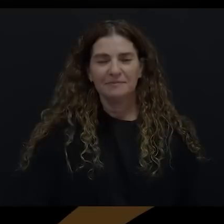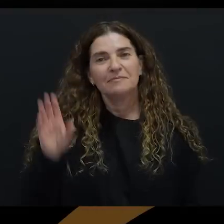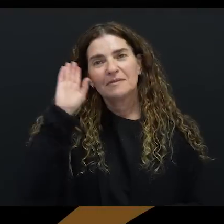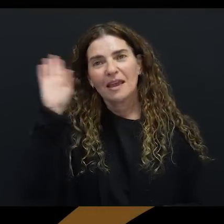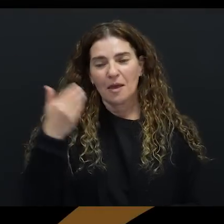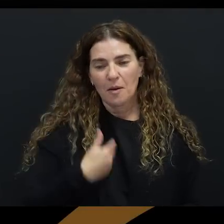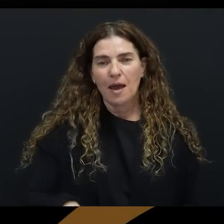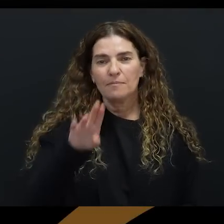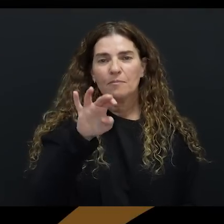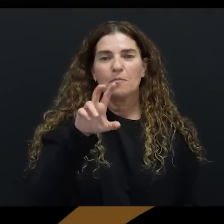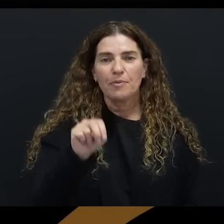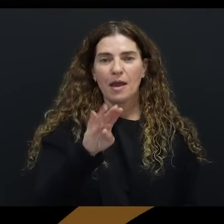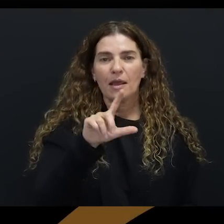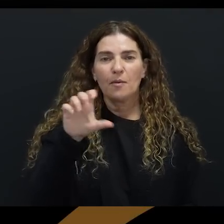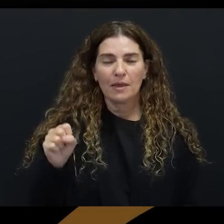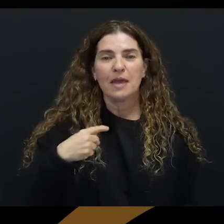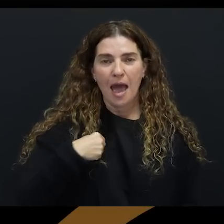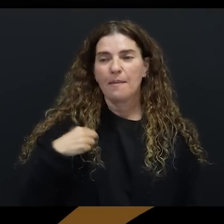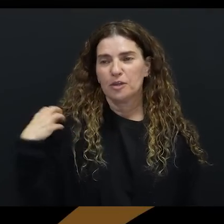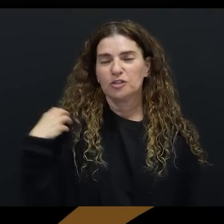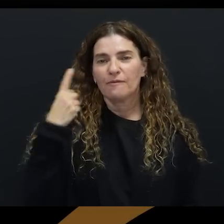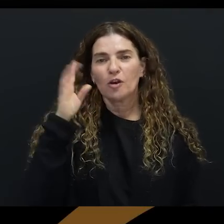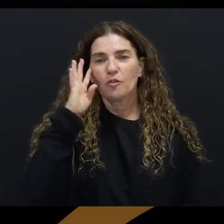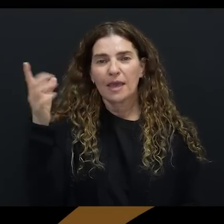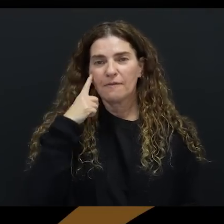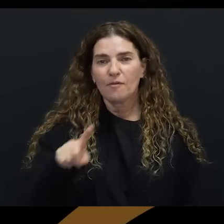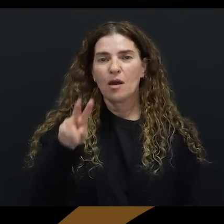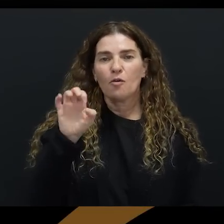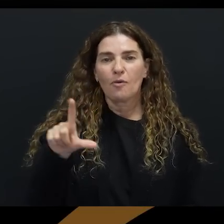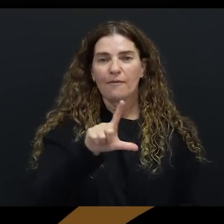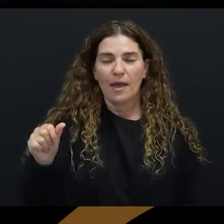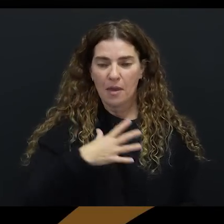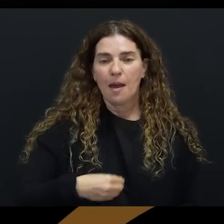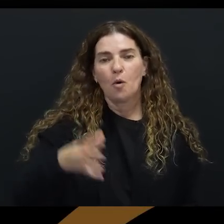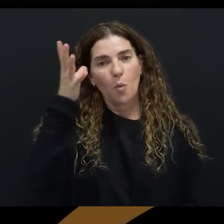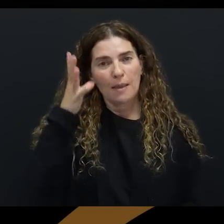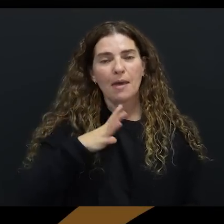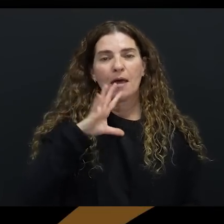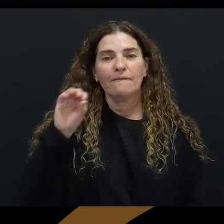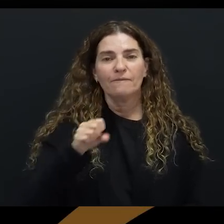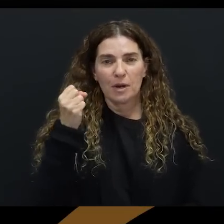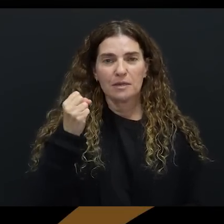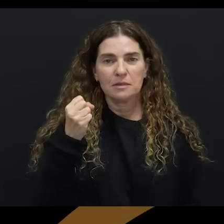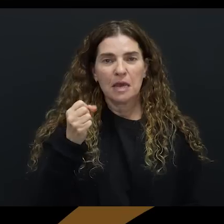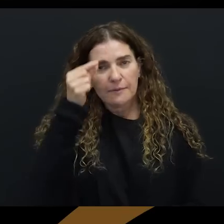Hello, everyone. I'm Brian Williams, the Chief Creative Officer and Co-Founder of Rival LA. I'm a white male in my mid-forties.